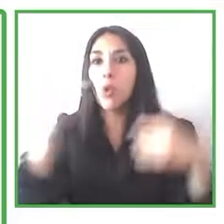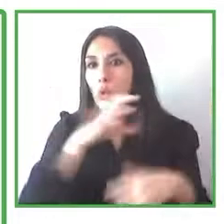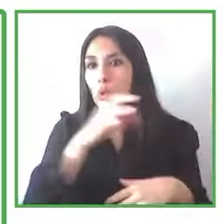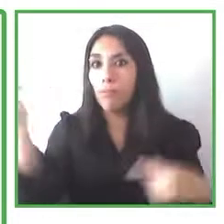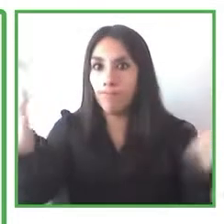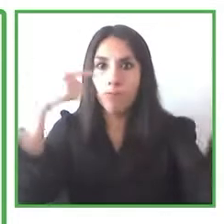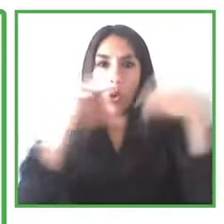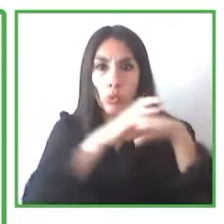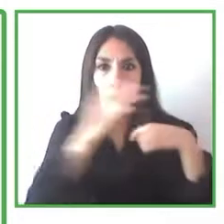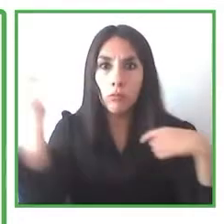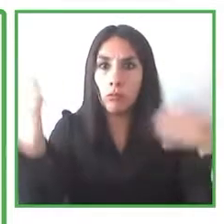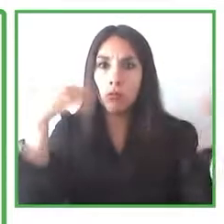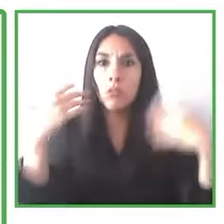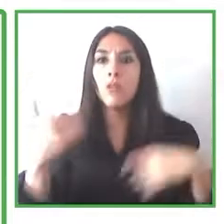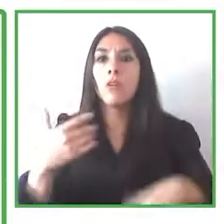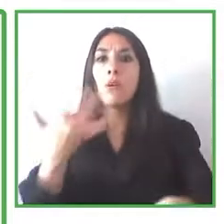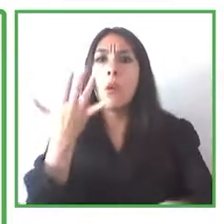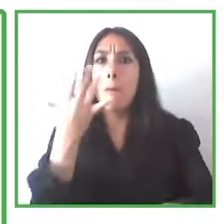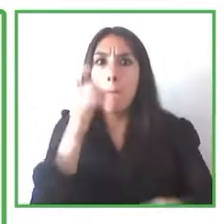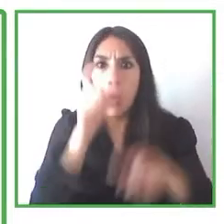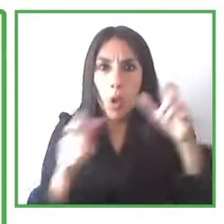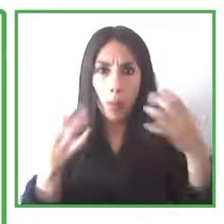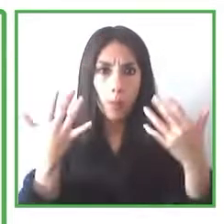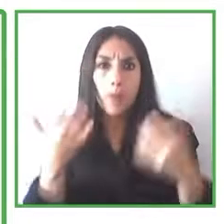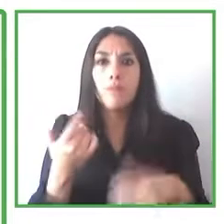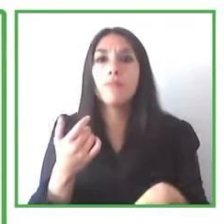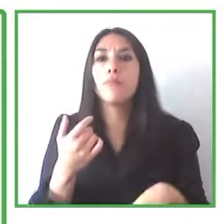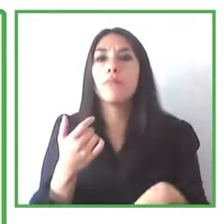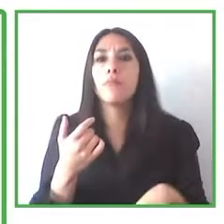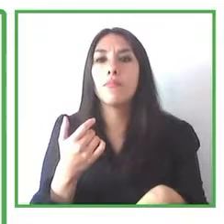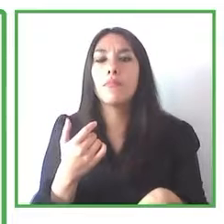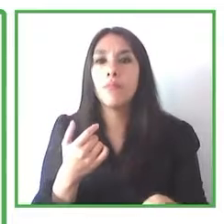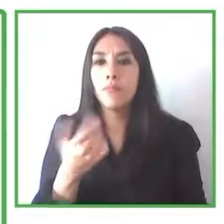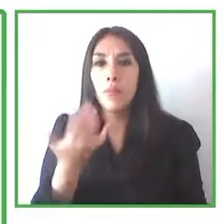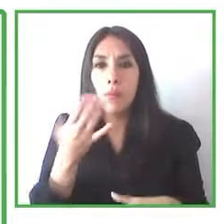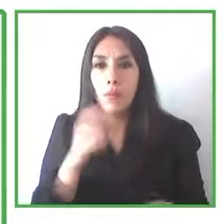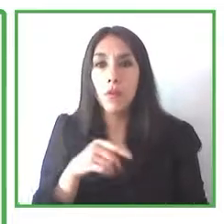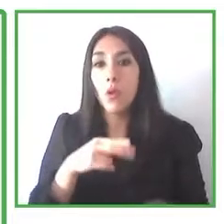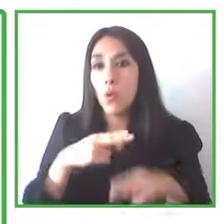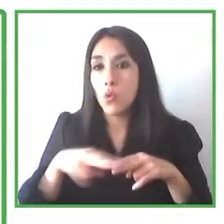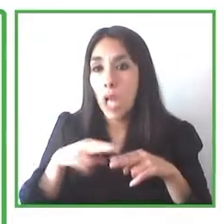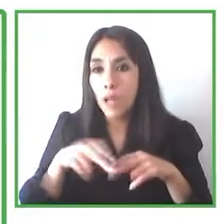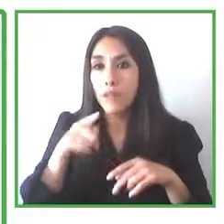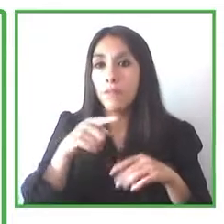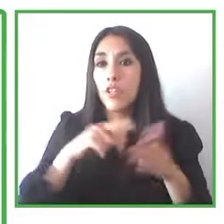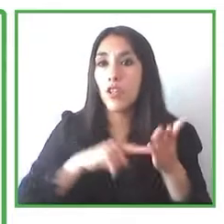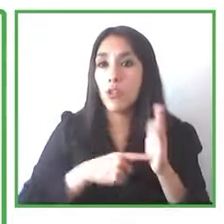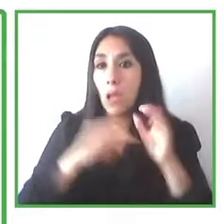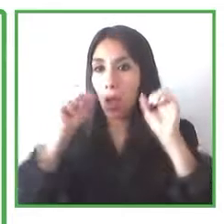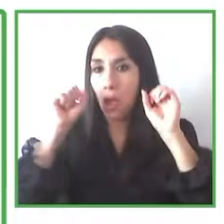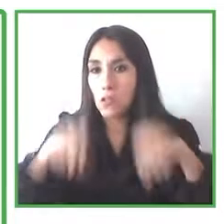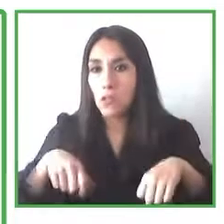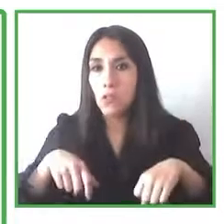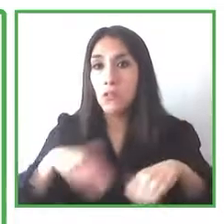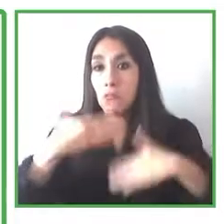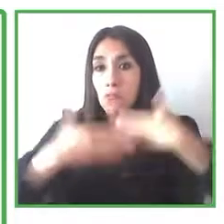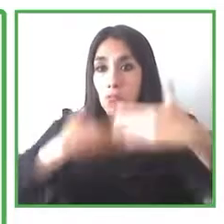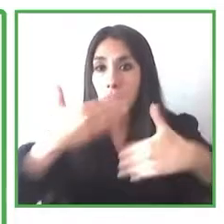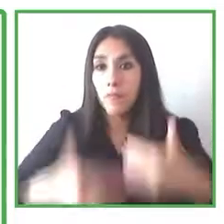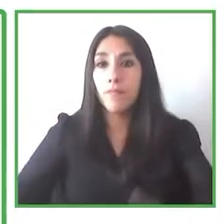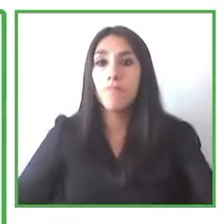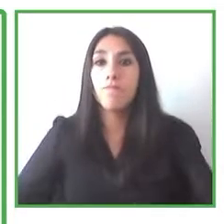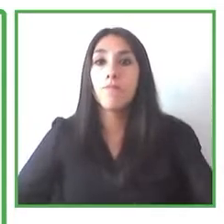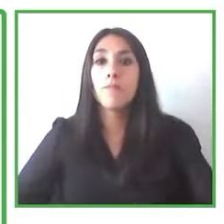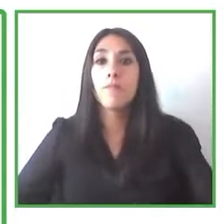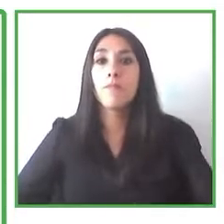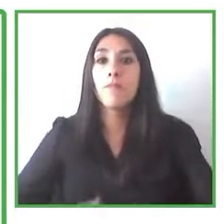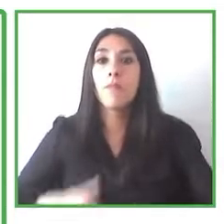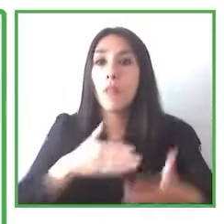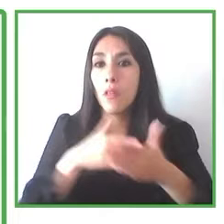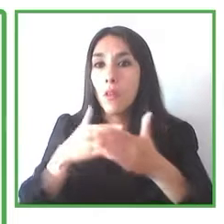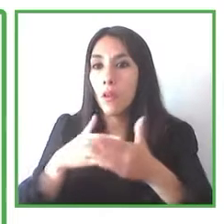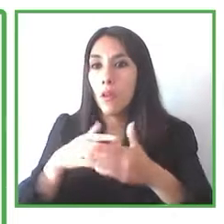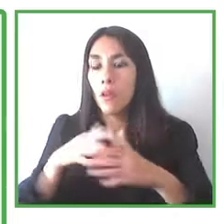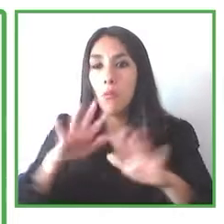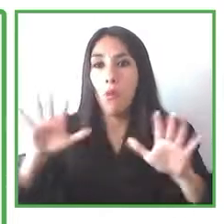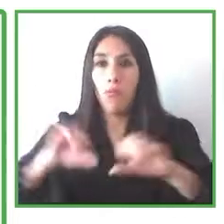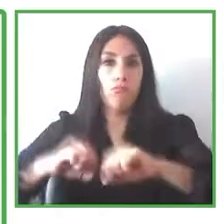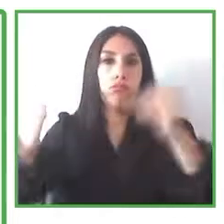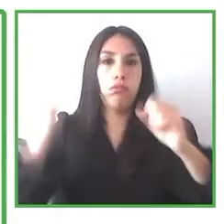in prison communities and this use of technology allowed us to progress trying to reduce those